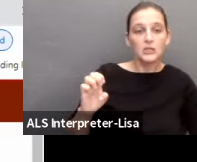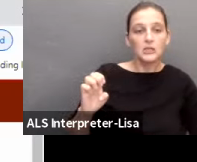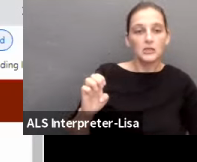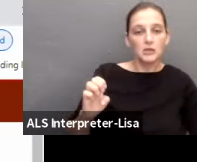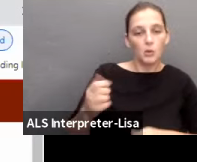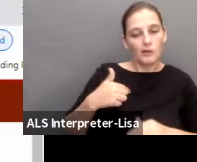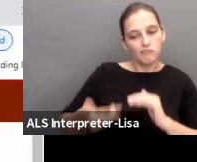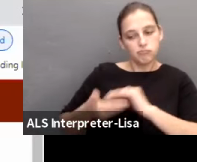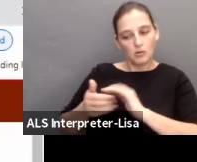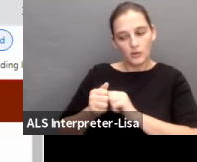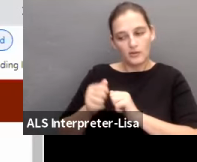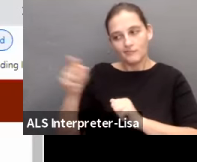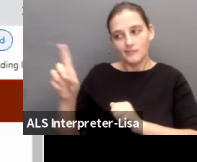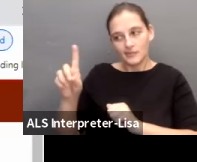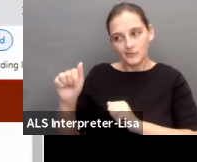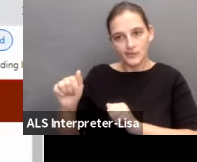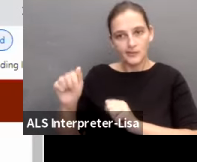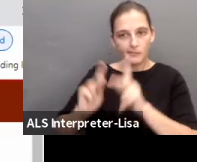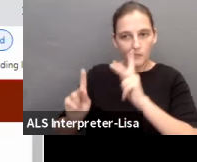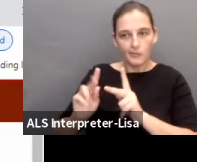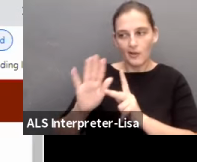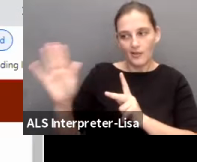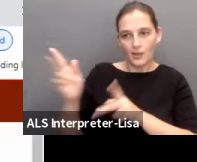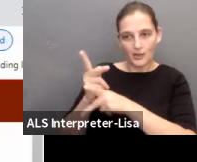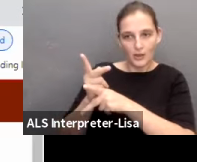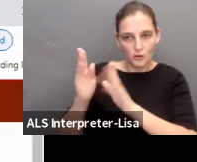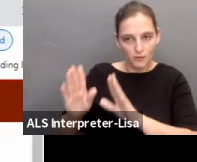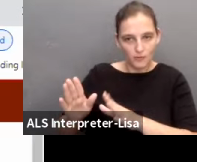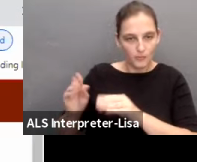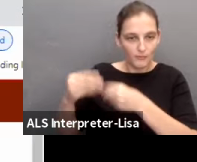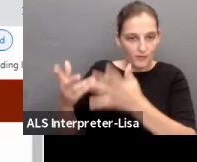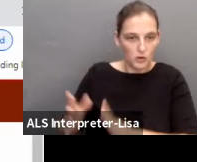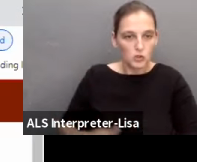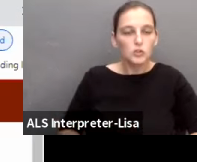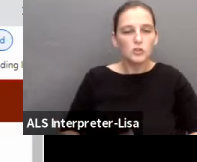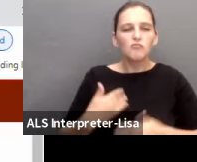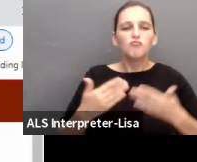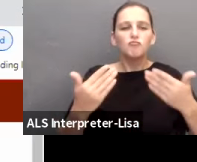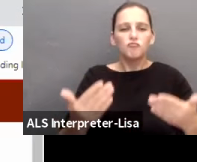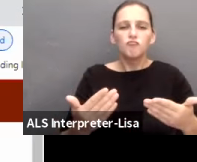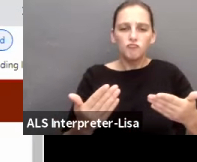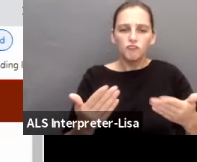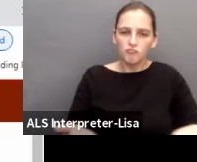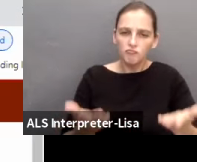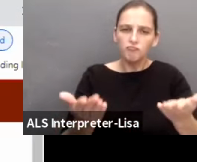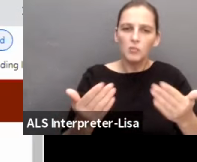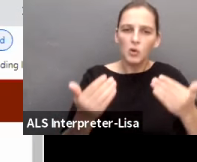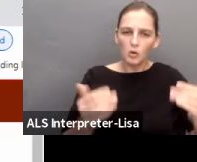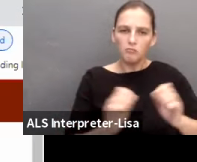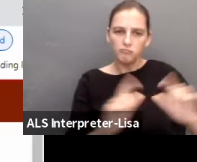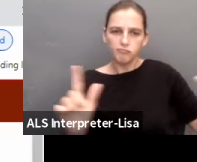and family caregivers, so I would encourage you to visit our website and click on the.